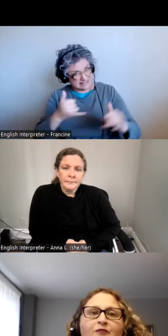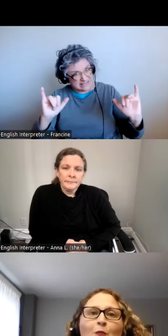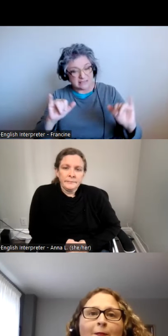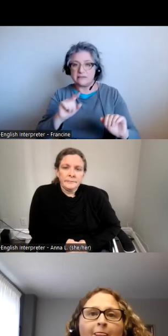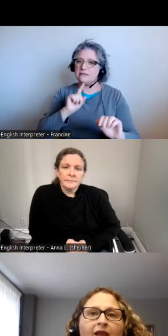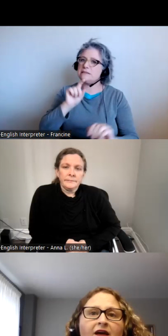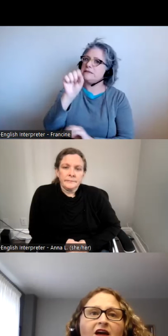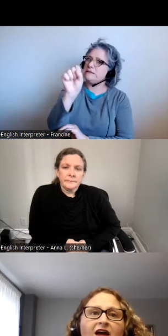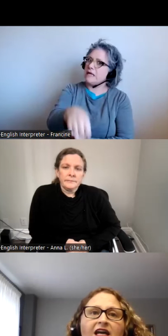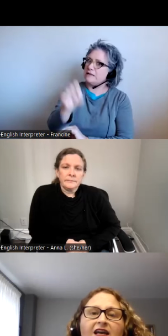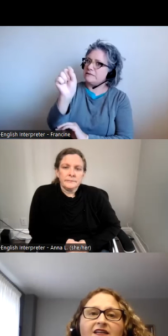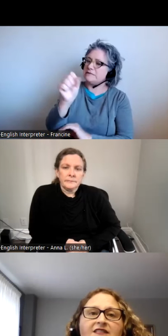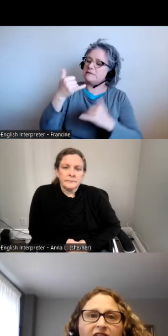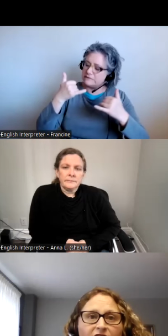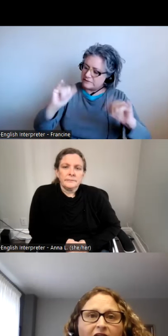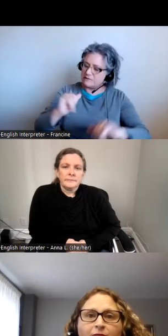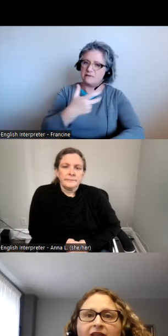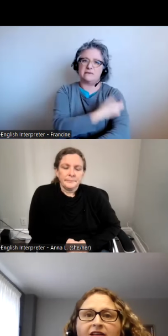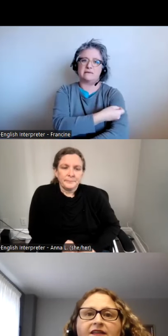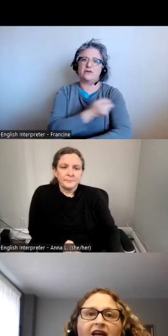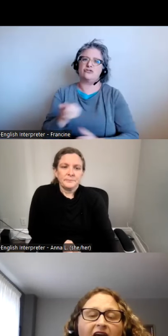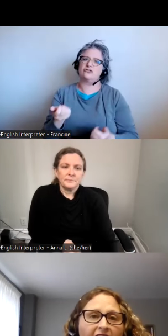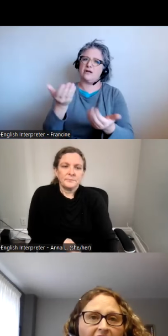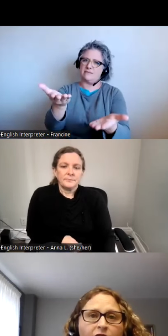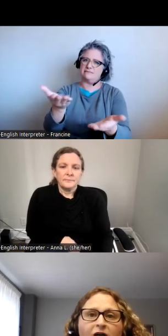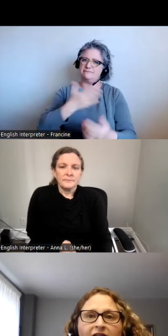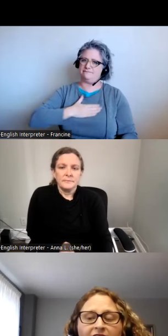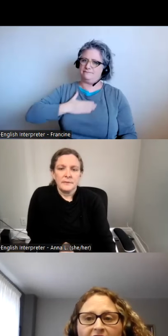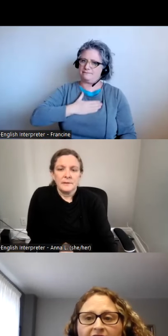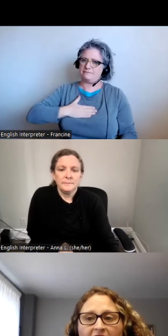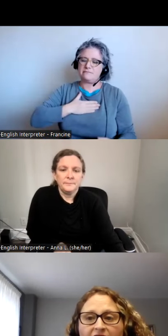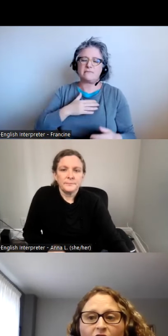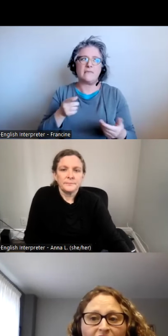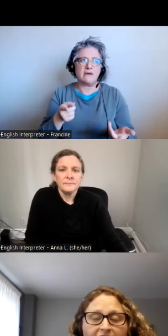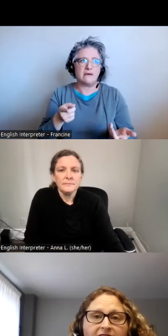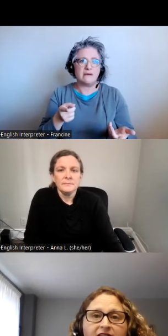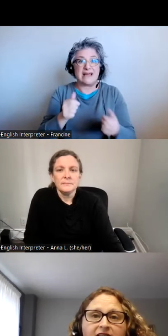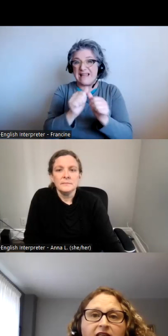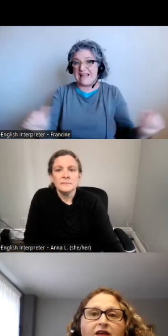you may wonder if you or they still need to be vaccinated. And the answer